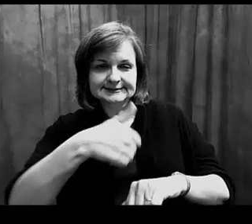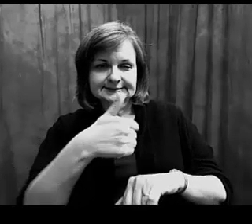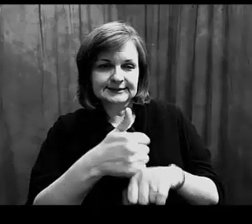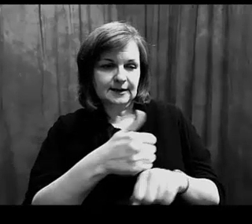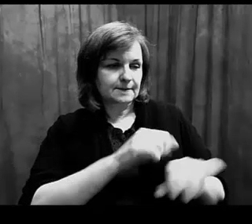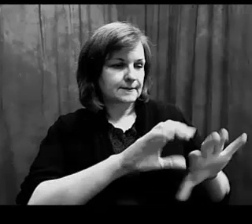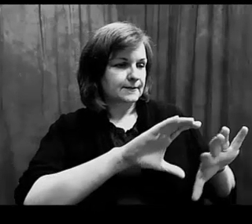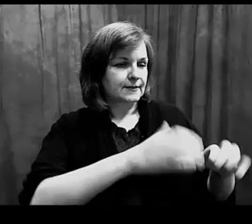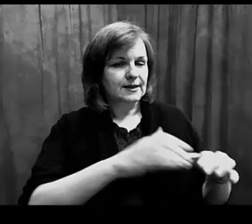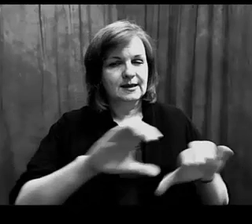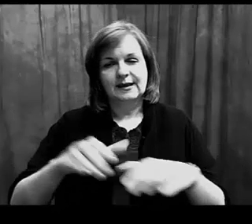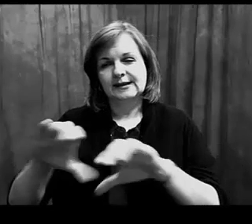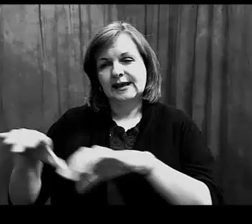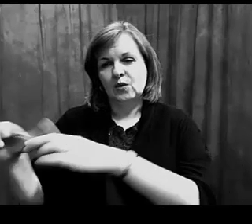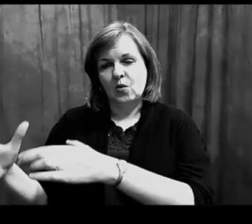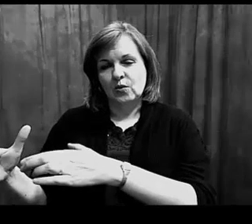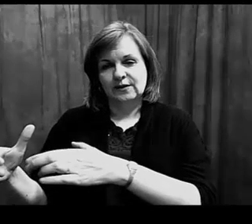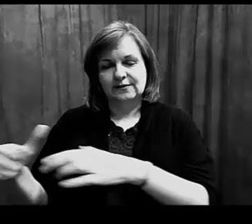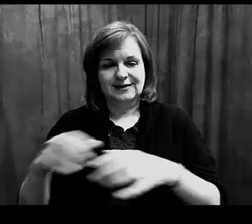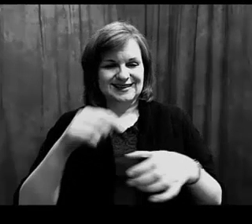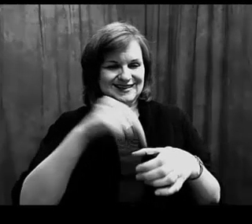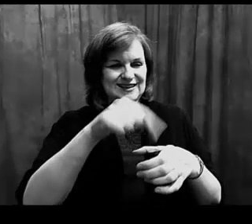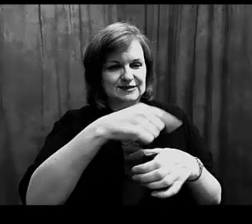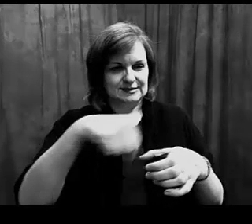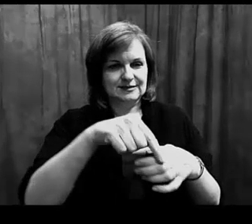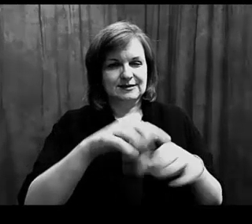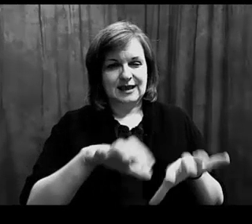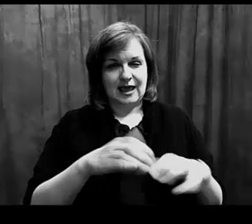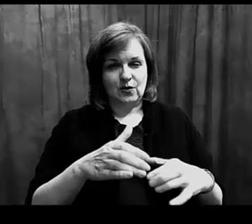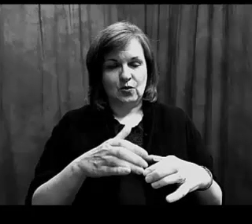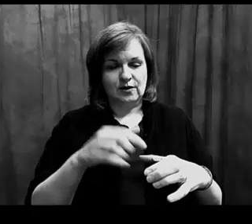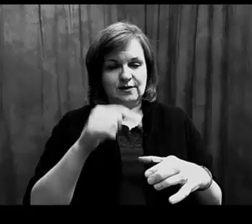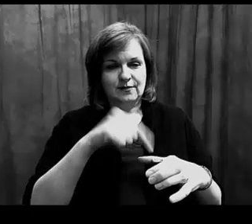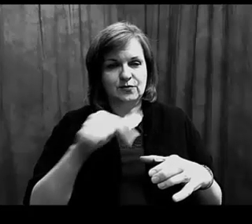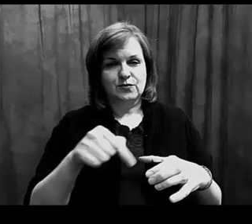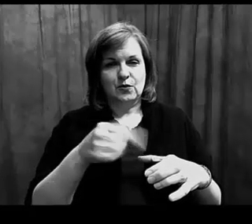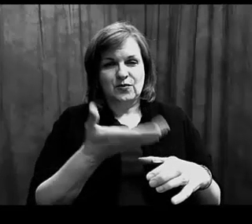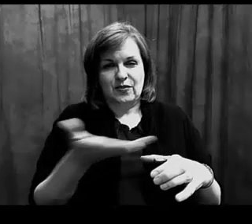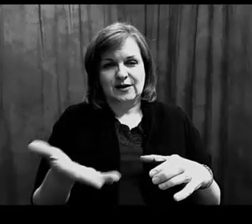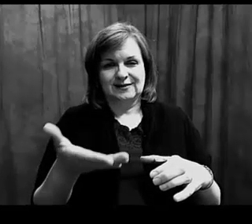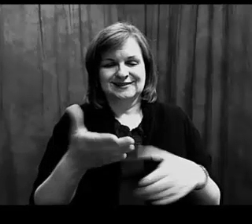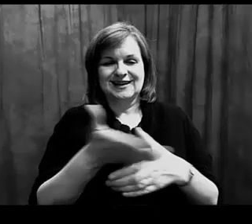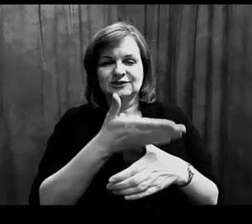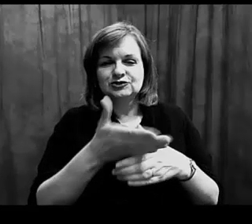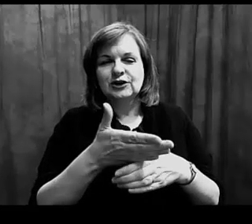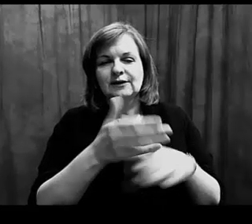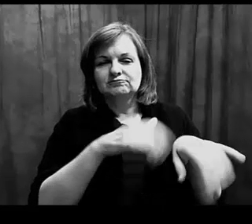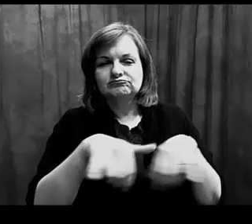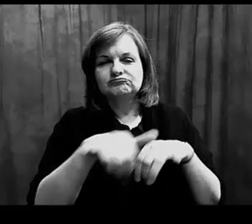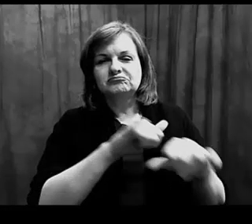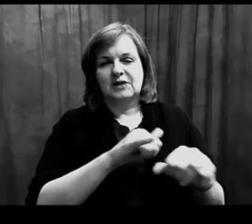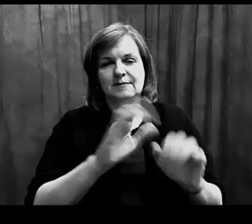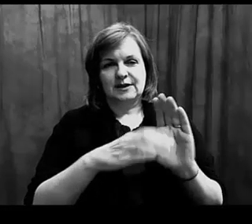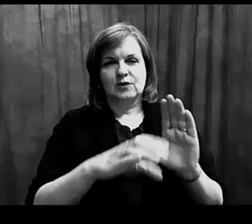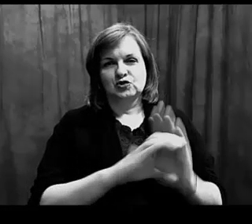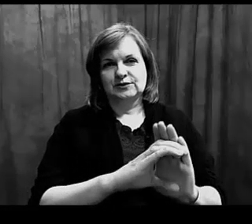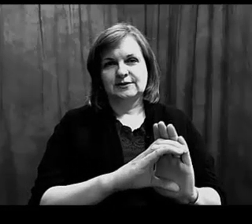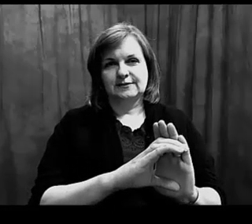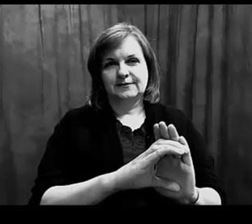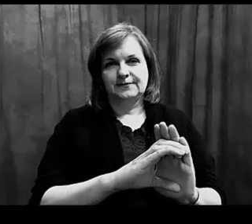things together in to categories that they share